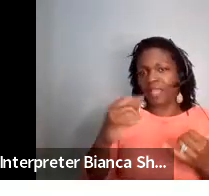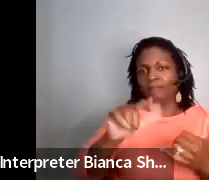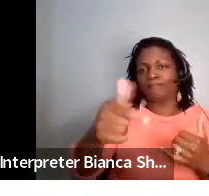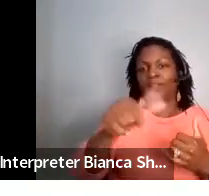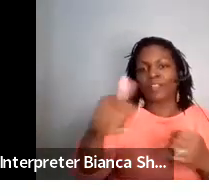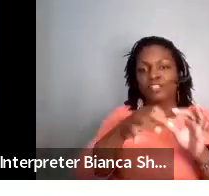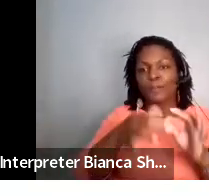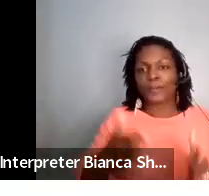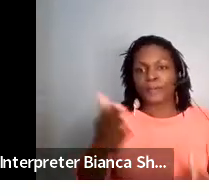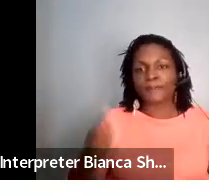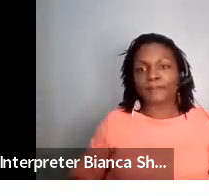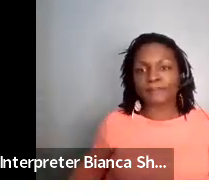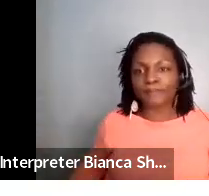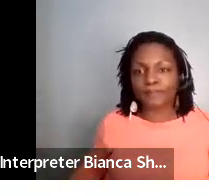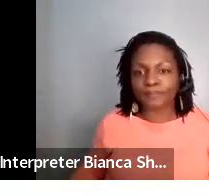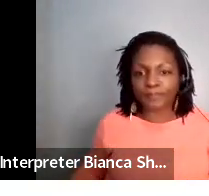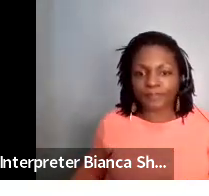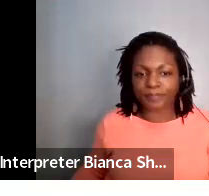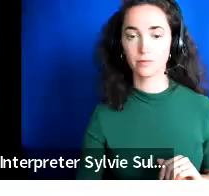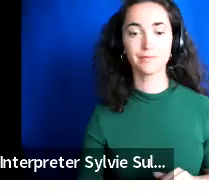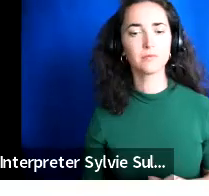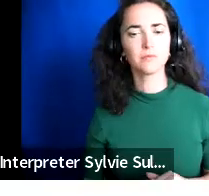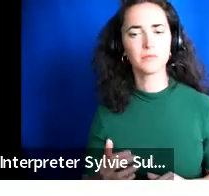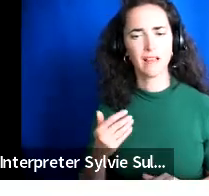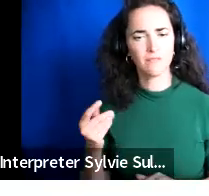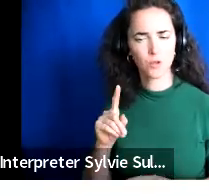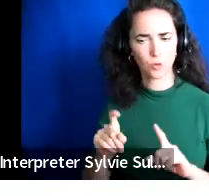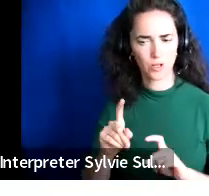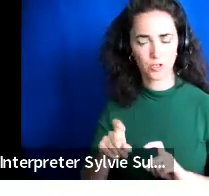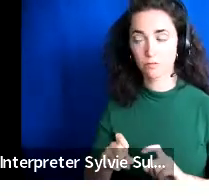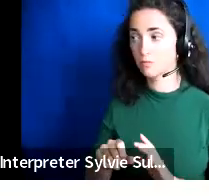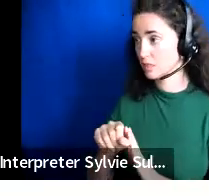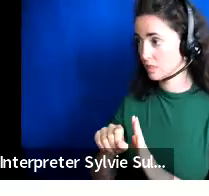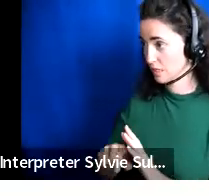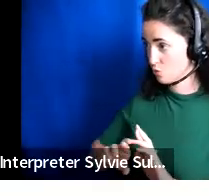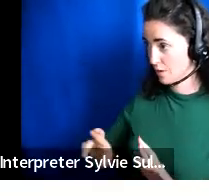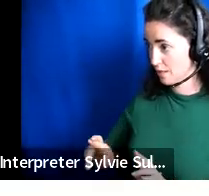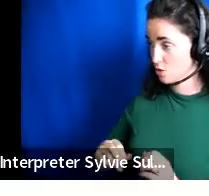So okay, I see. one from General is the same prepared to support the 9 88 system.